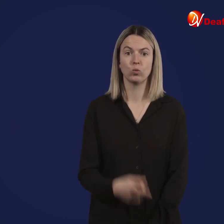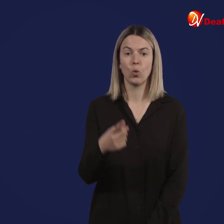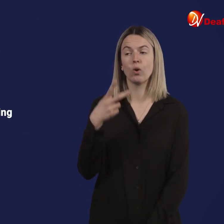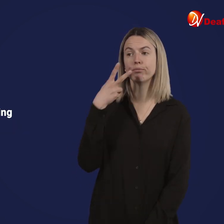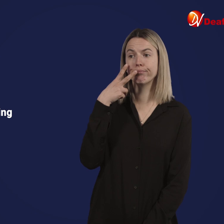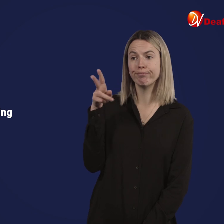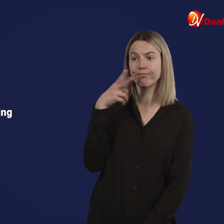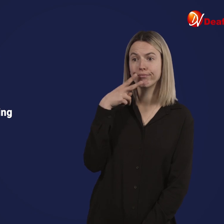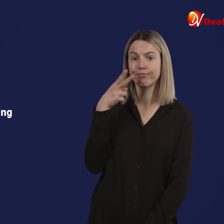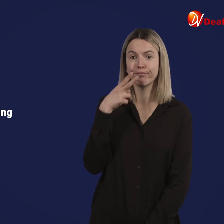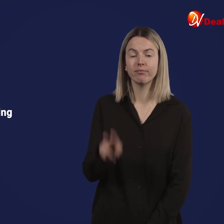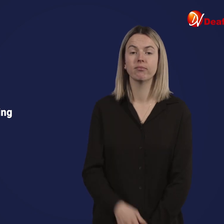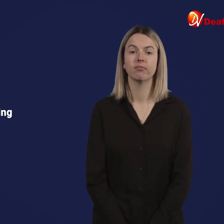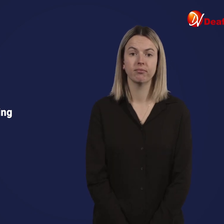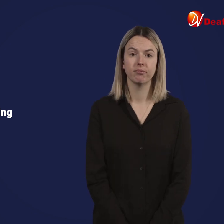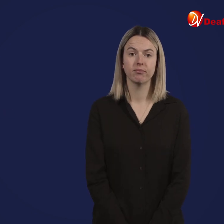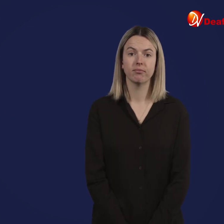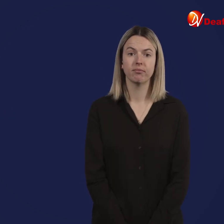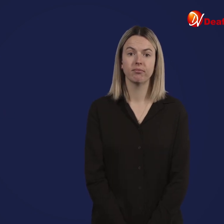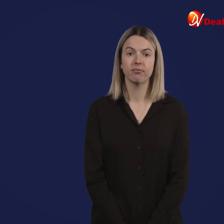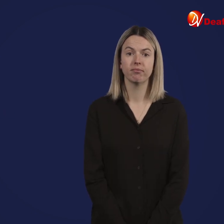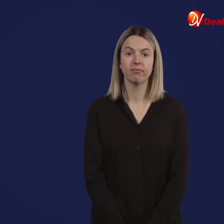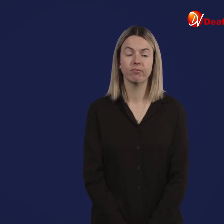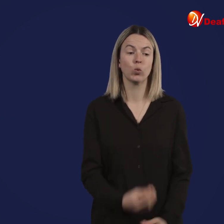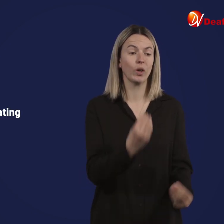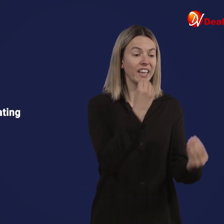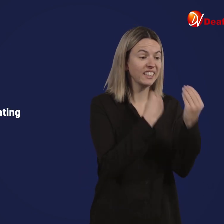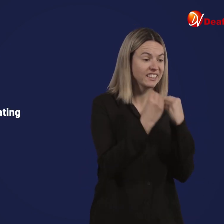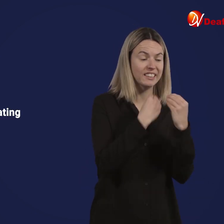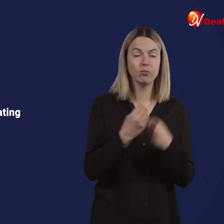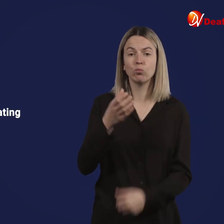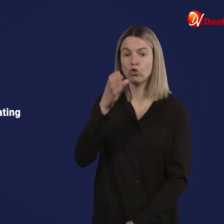While you are receiving dental or medical care or treatment where a face mask is not needed.